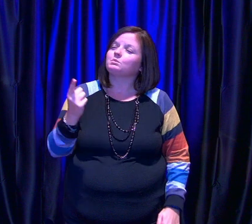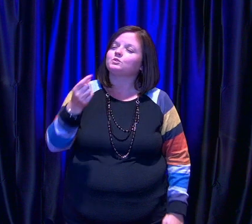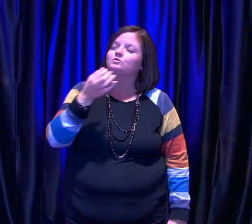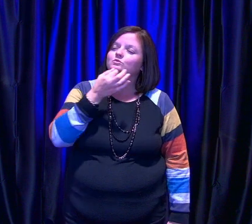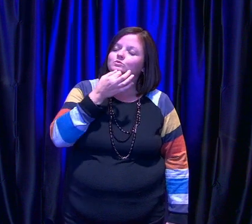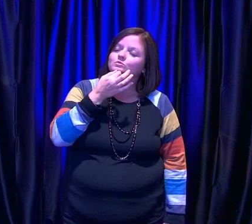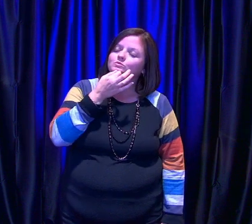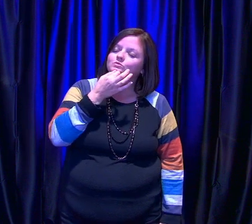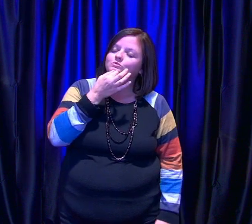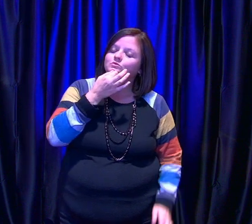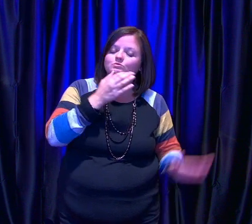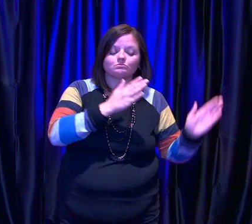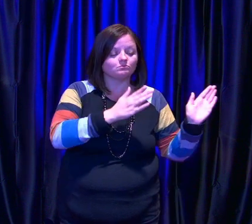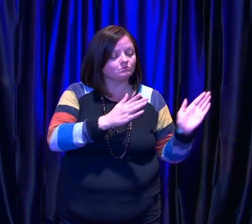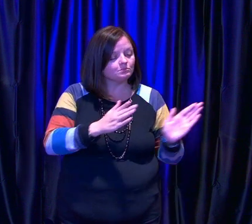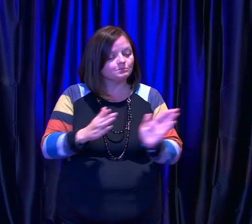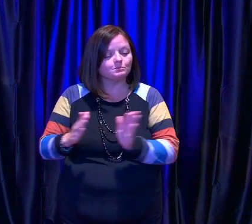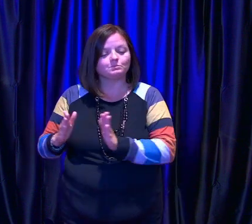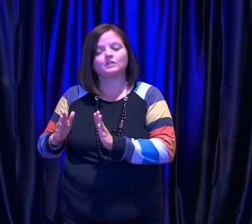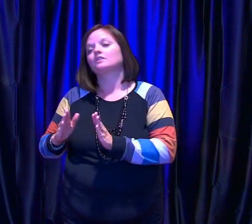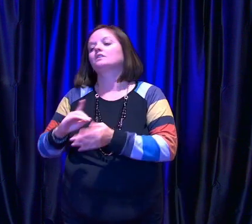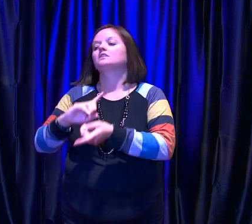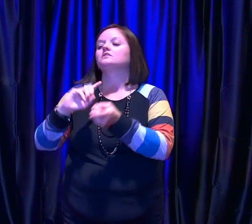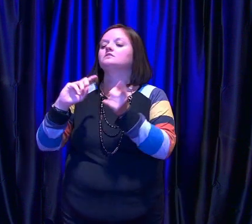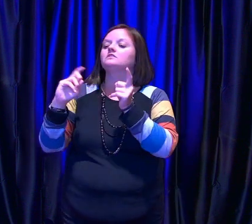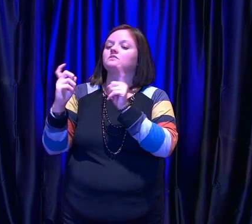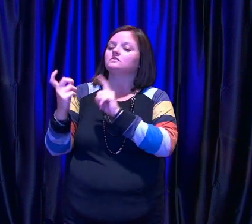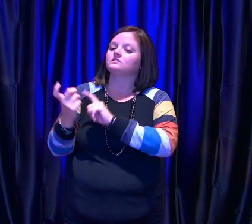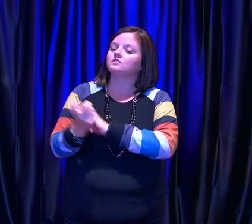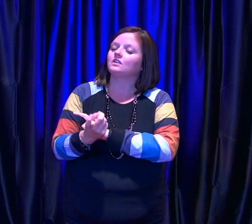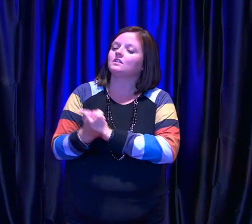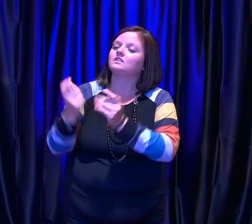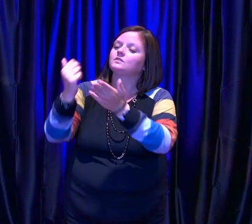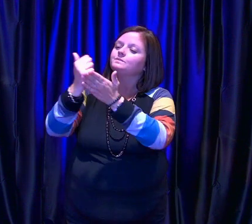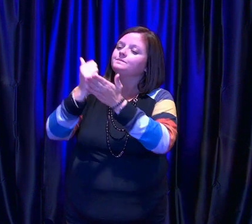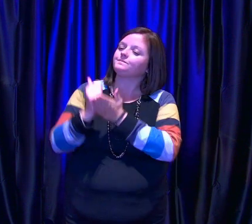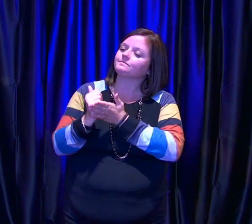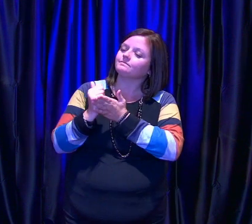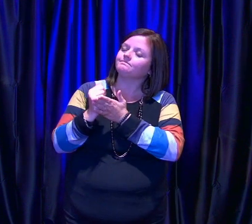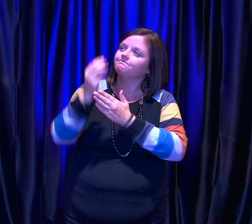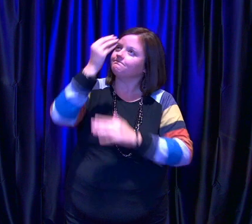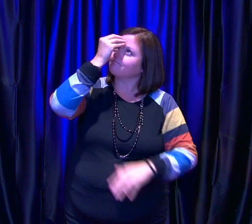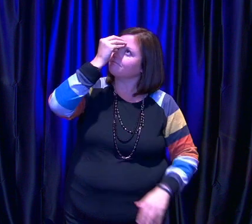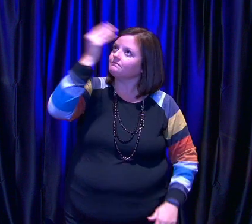so prepare us change us help us to be obedient to you help us to